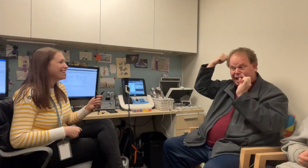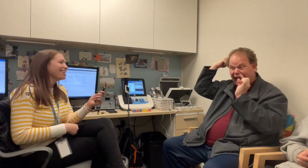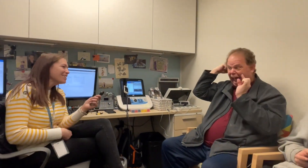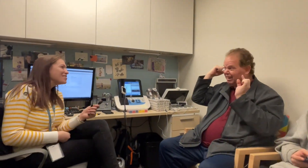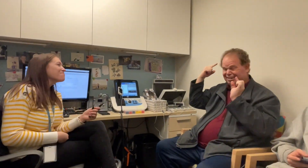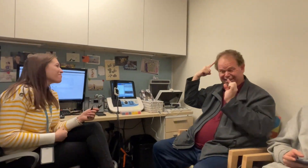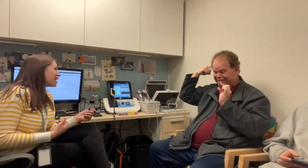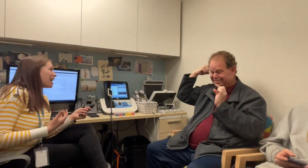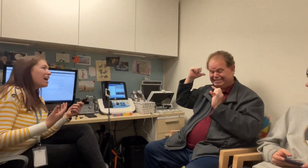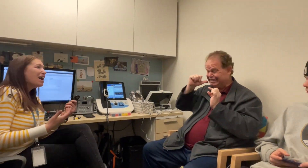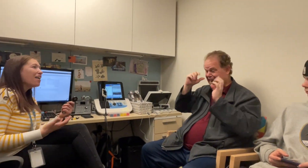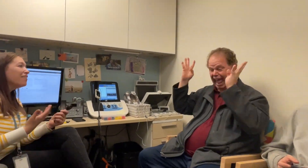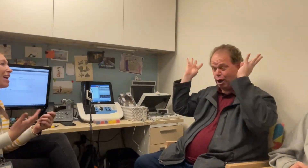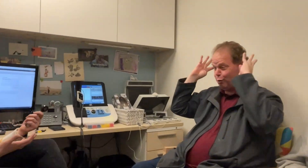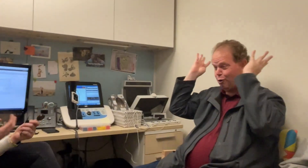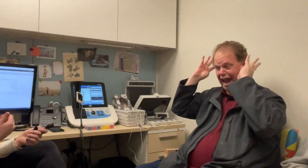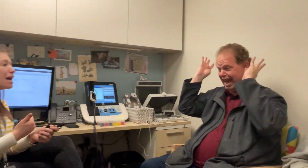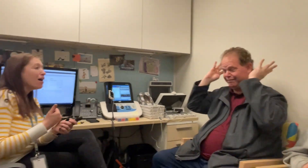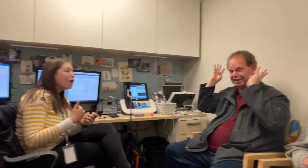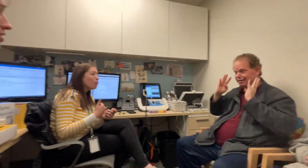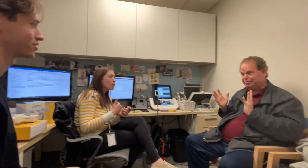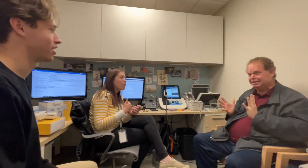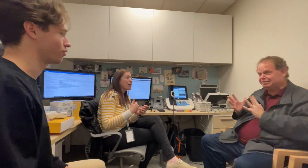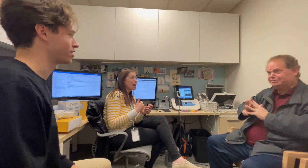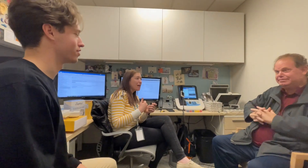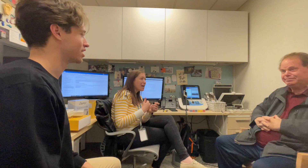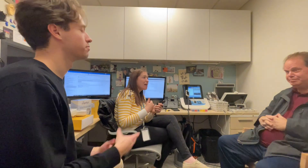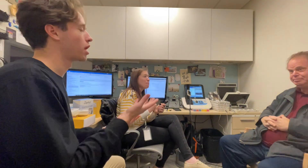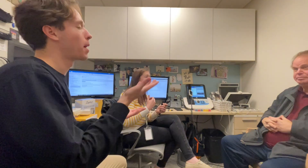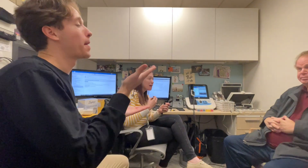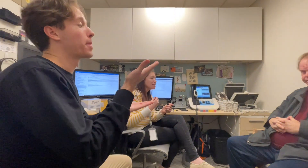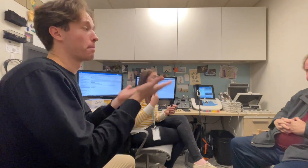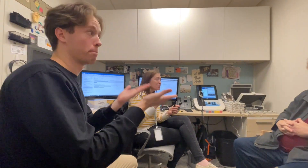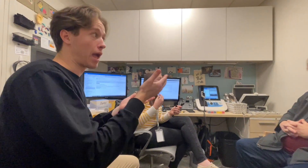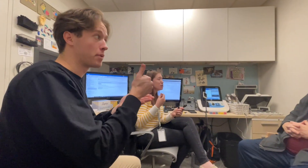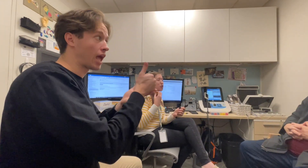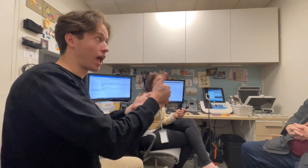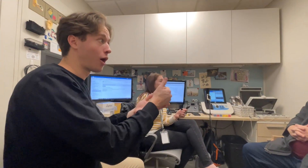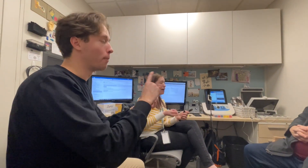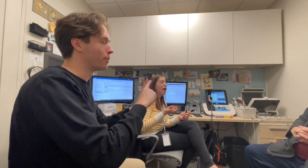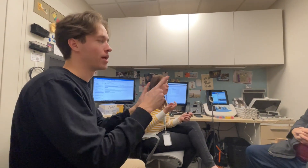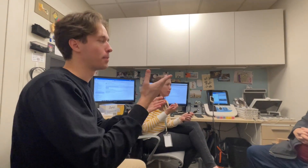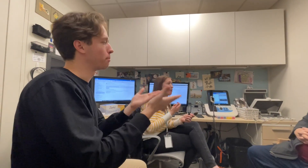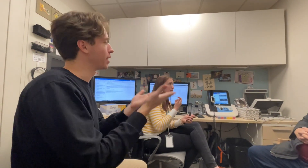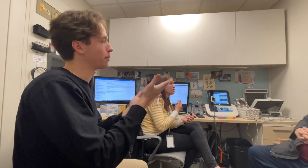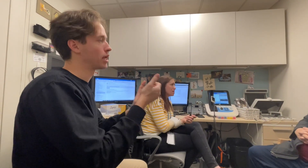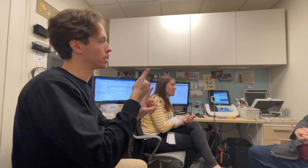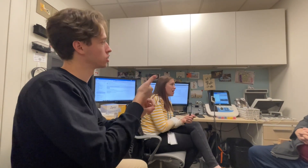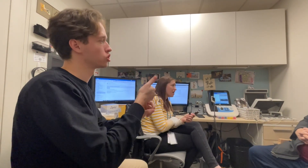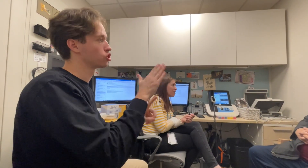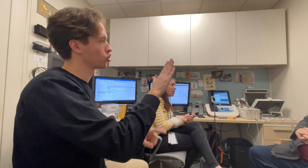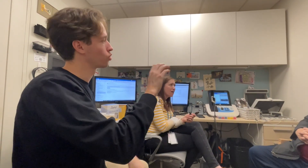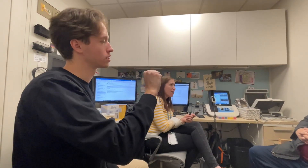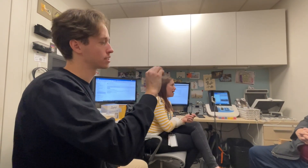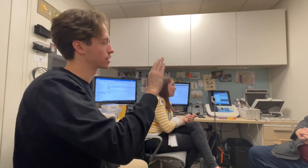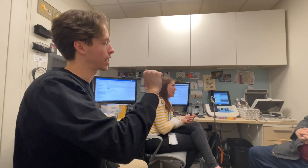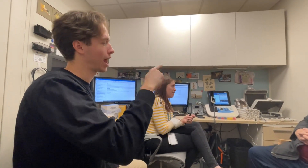short on the sides and back that might help but it might still be just your scalp is thick and